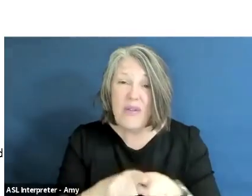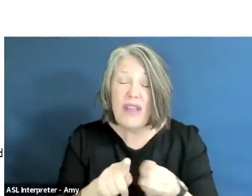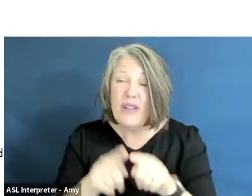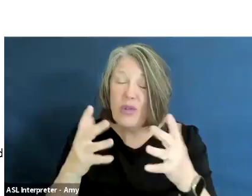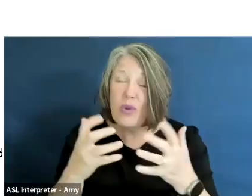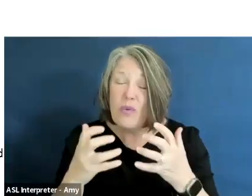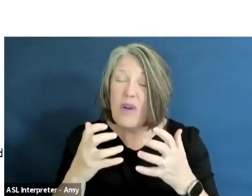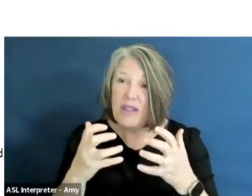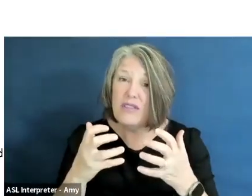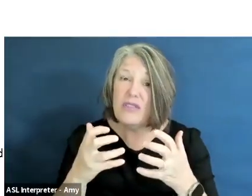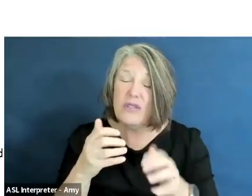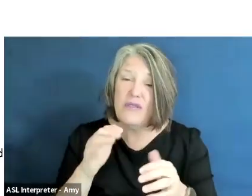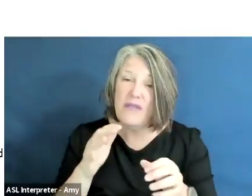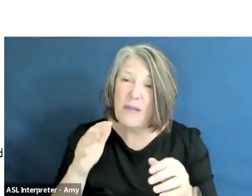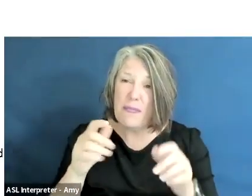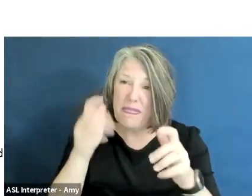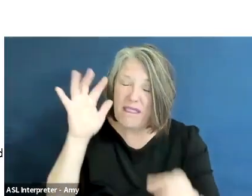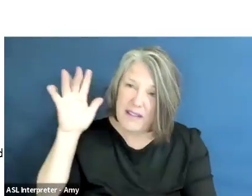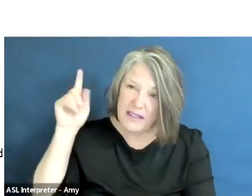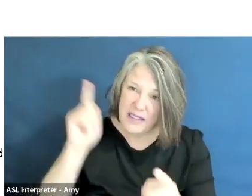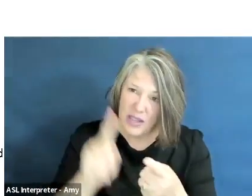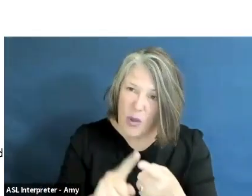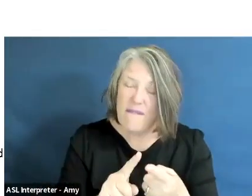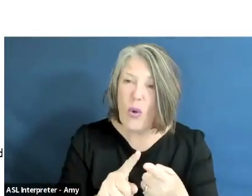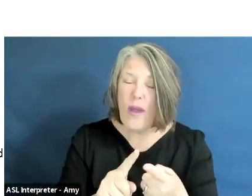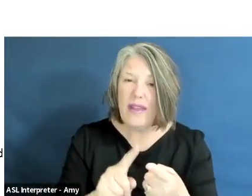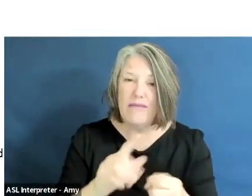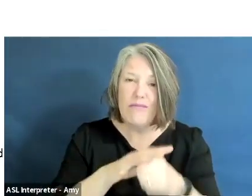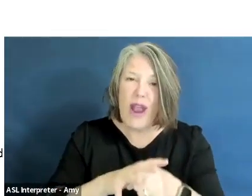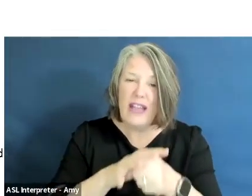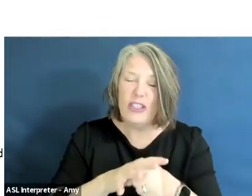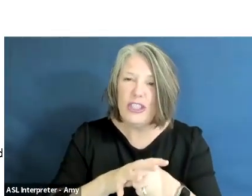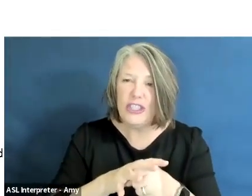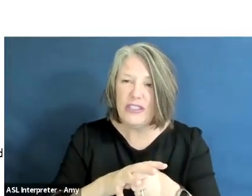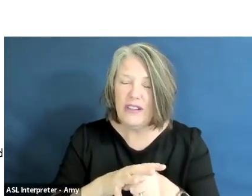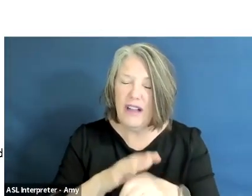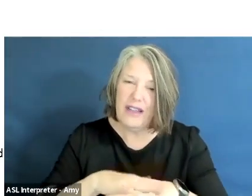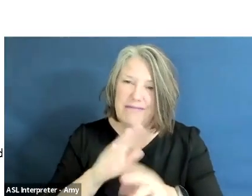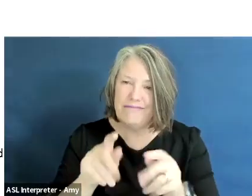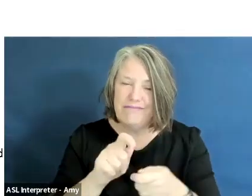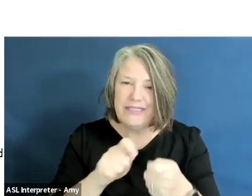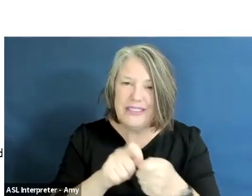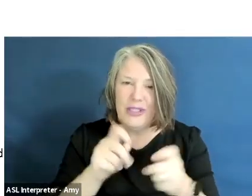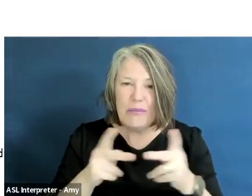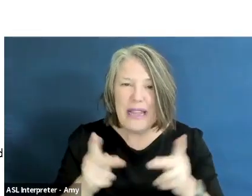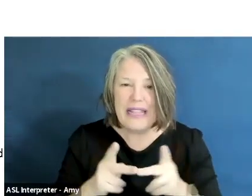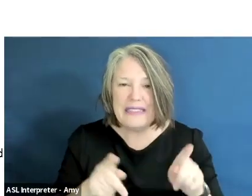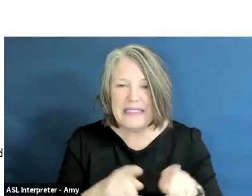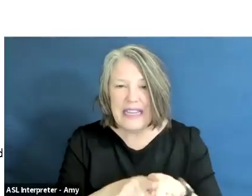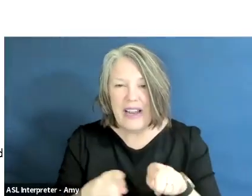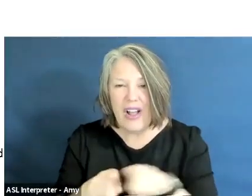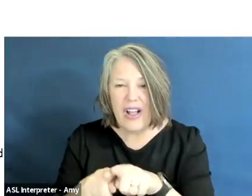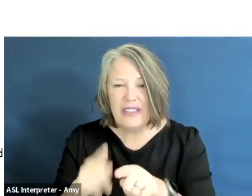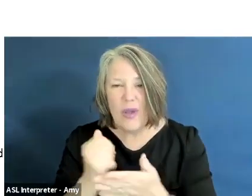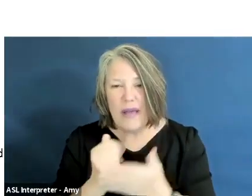and so helping making sure that skin health is as great as possible over those high risk areas before